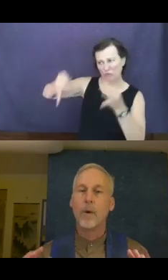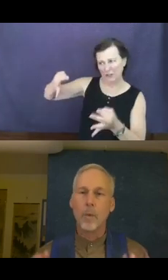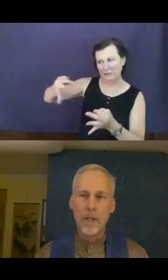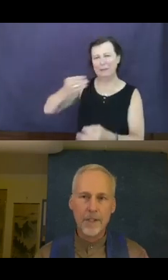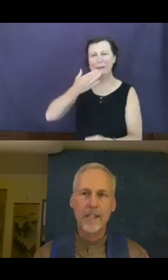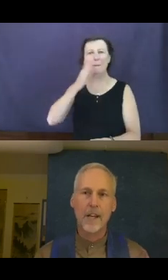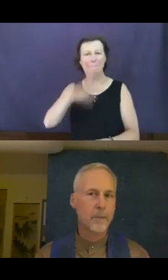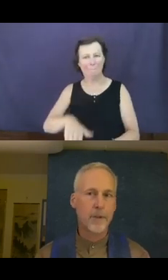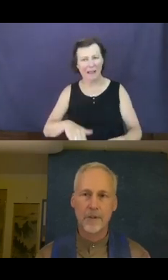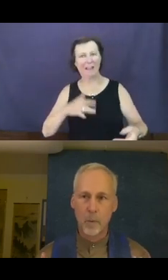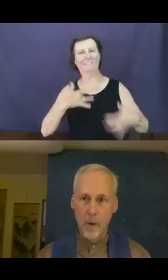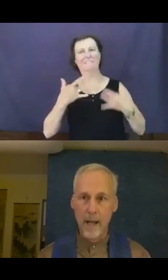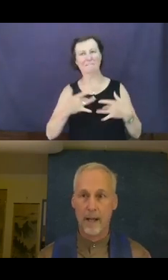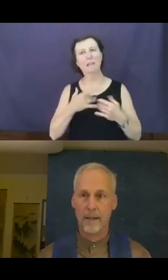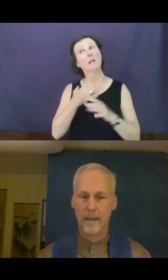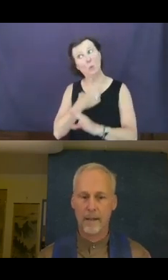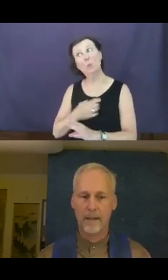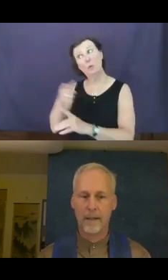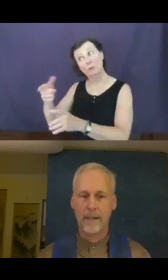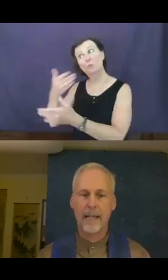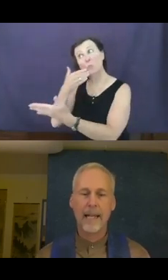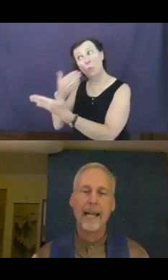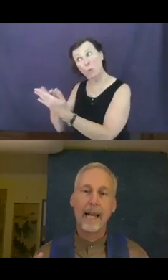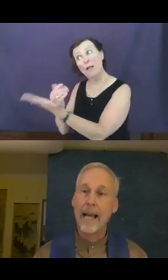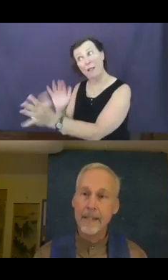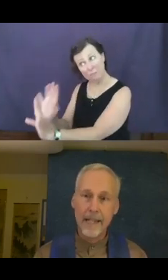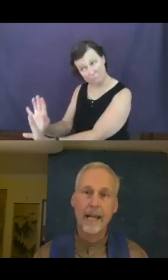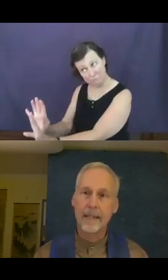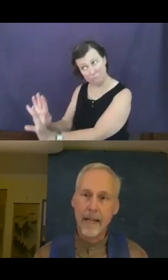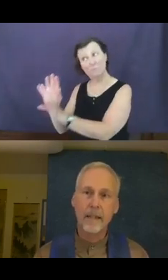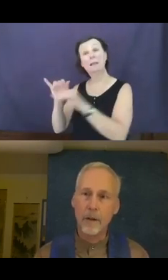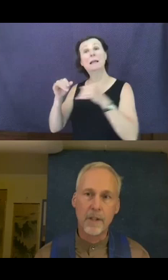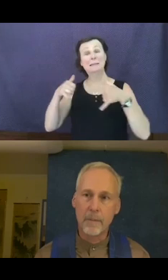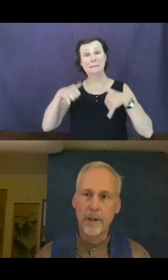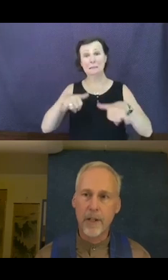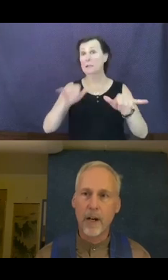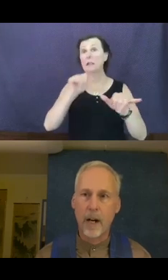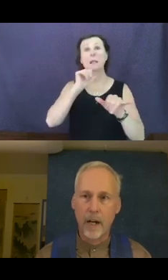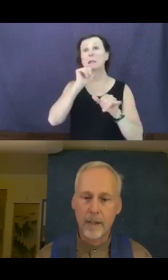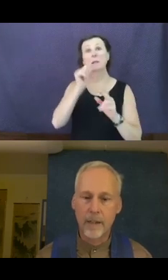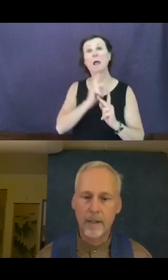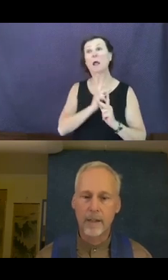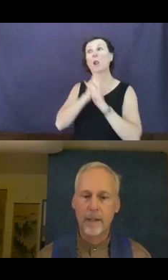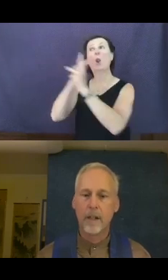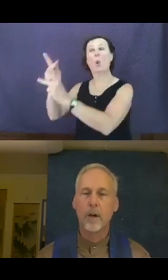wish the other person well, and yet not loan them our car,